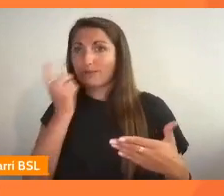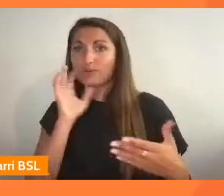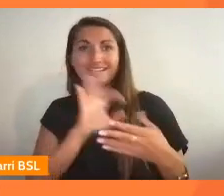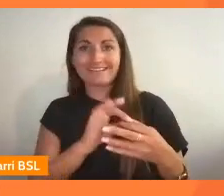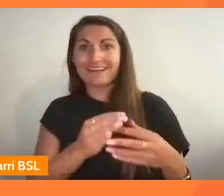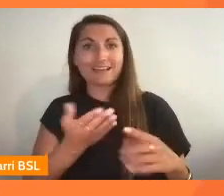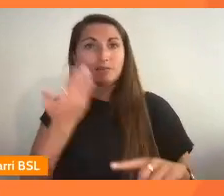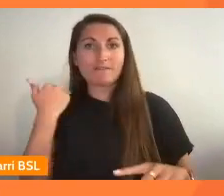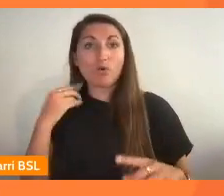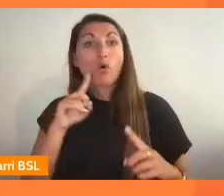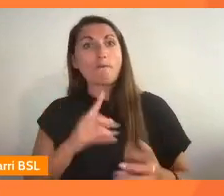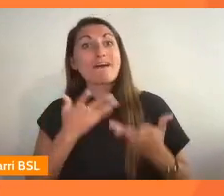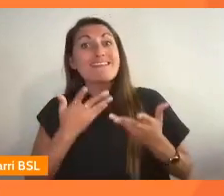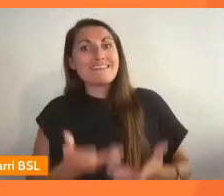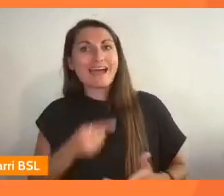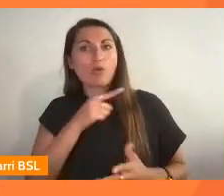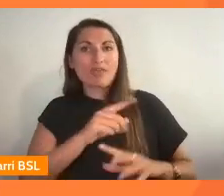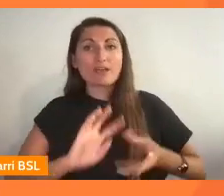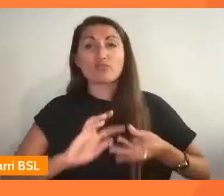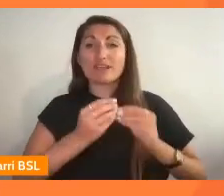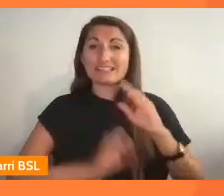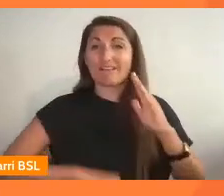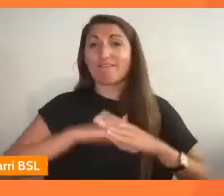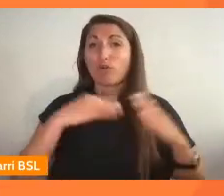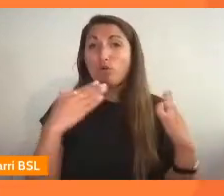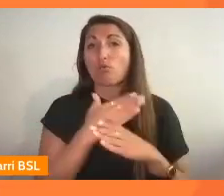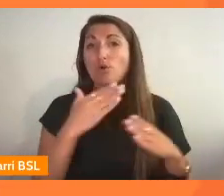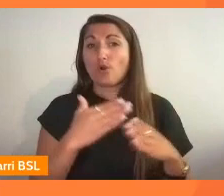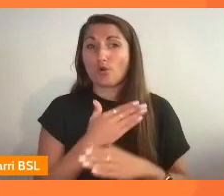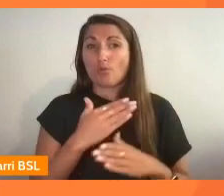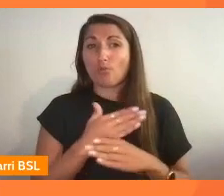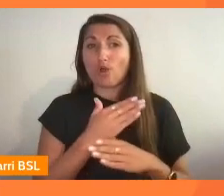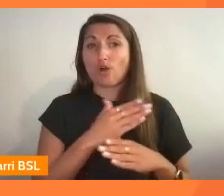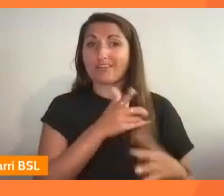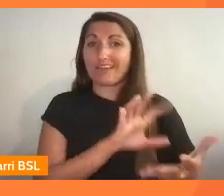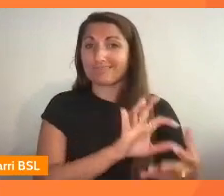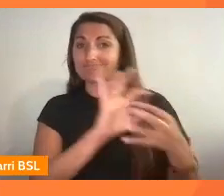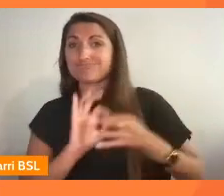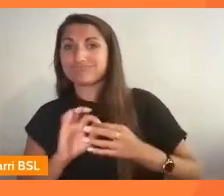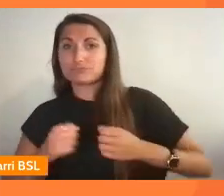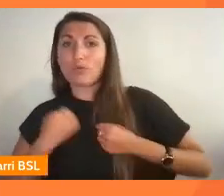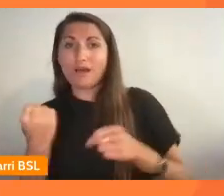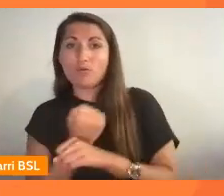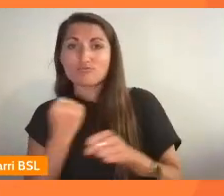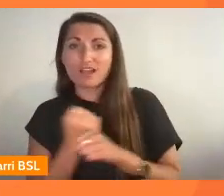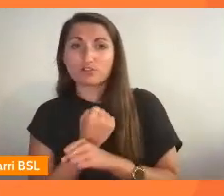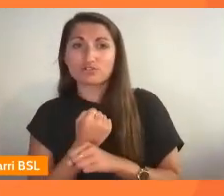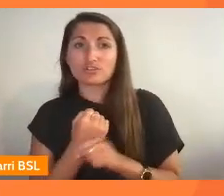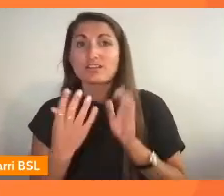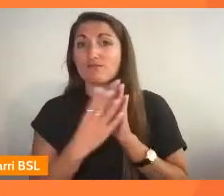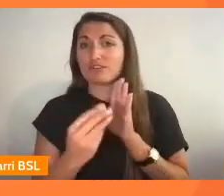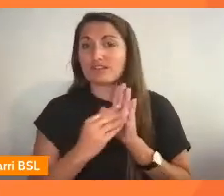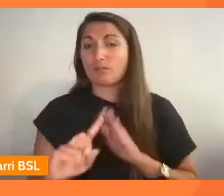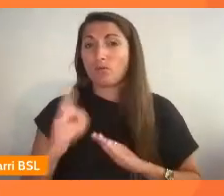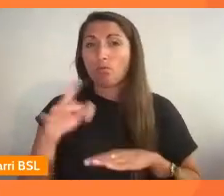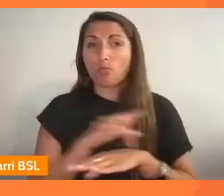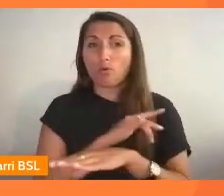they are creating full bodies of work that wrap around our productions. So, for example, we have a show called The Last Vampire,